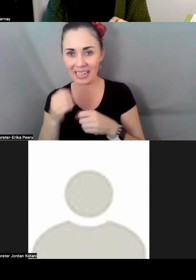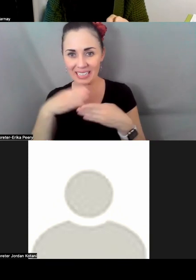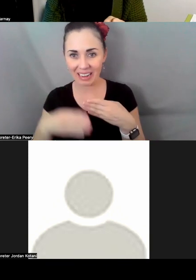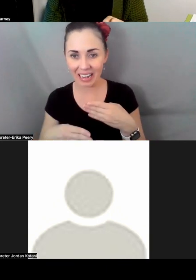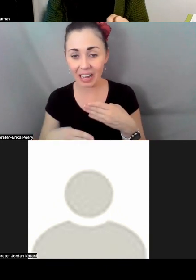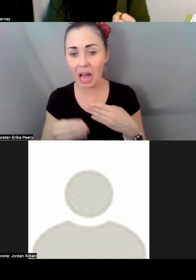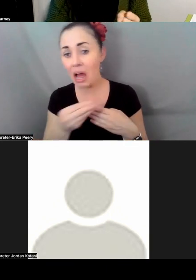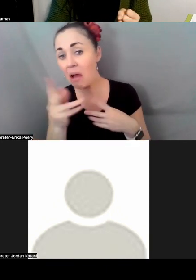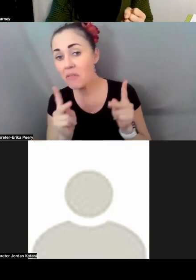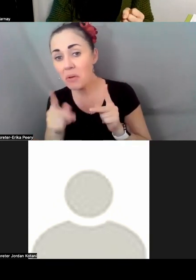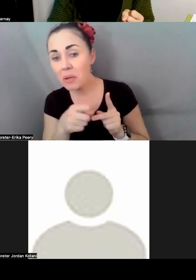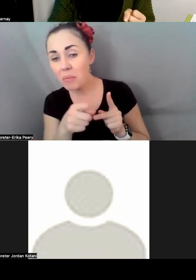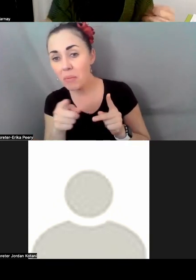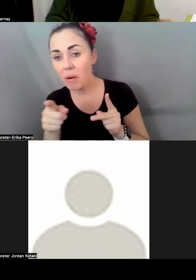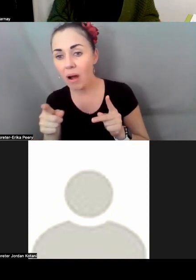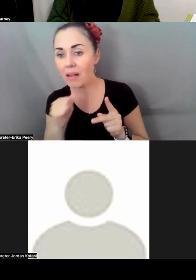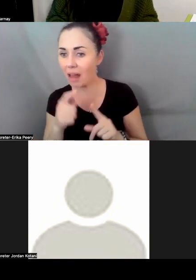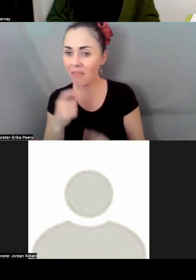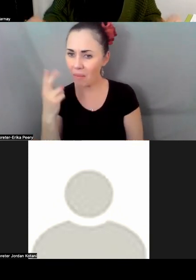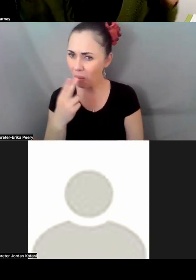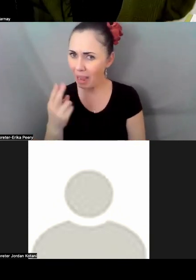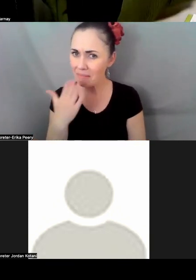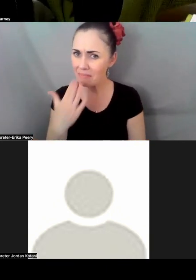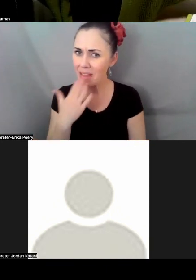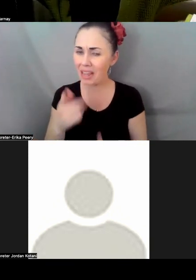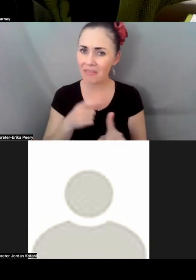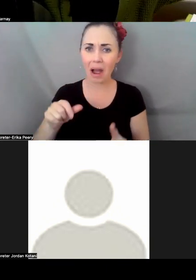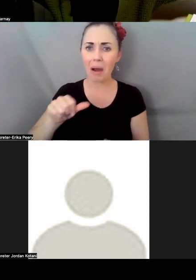couple people that aren't from Hawaii. Thank you, thank you from the far reaches of the Pacific and